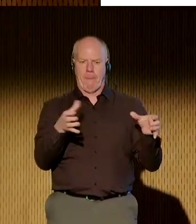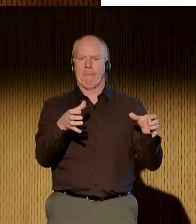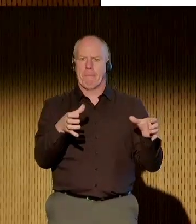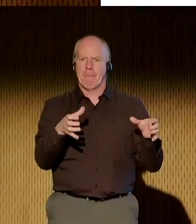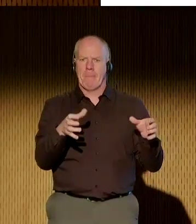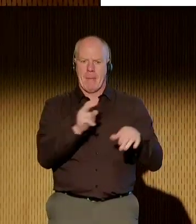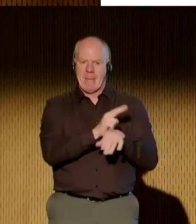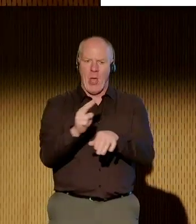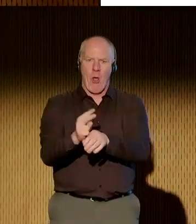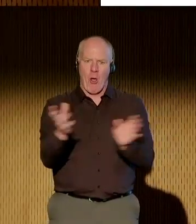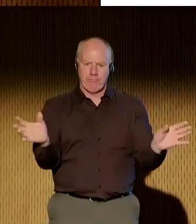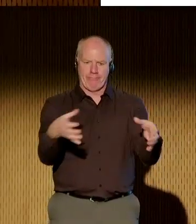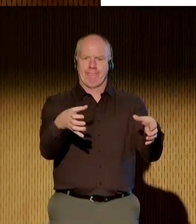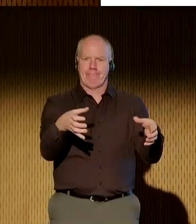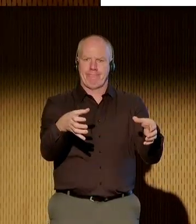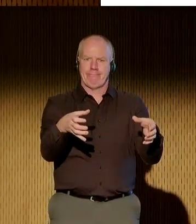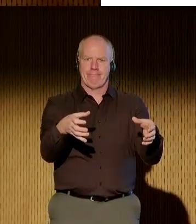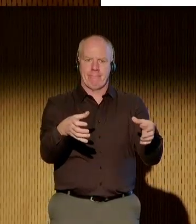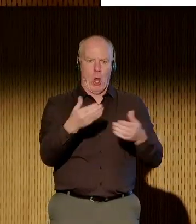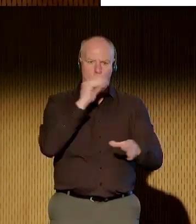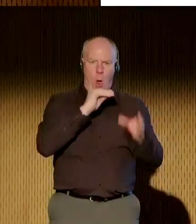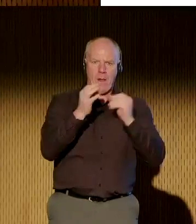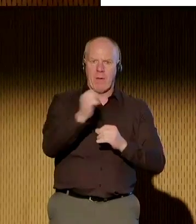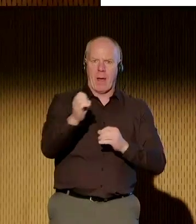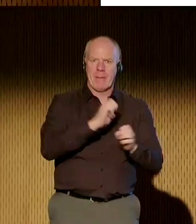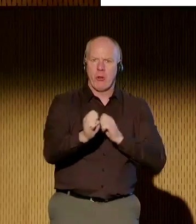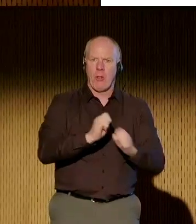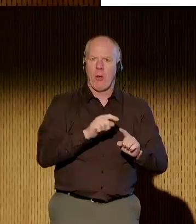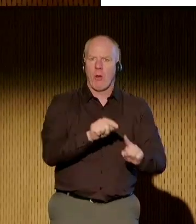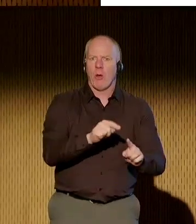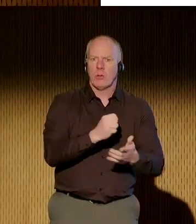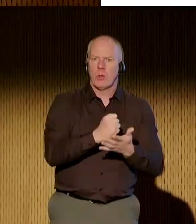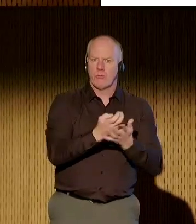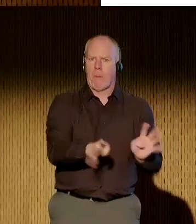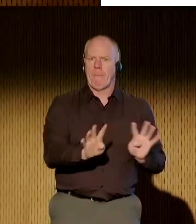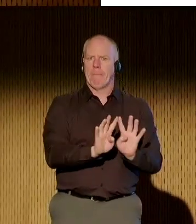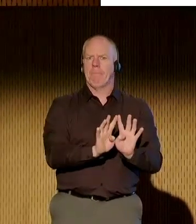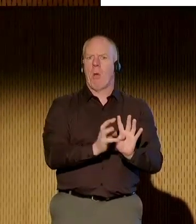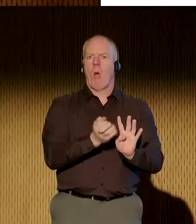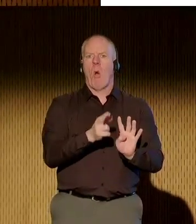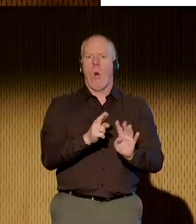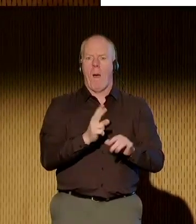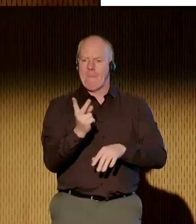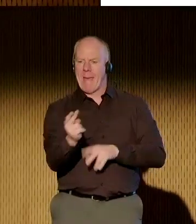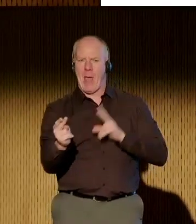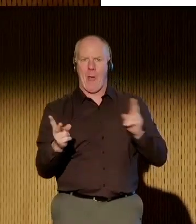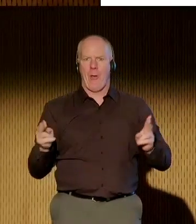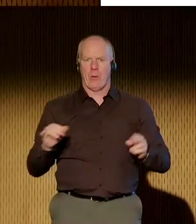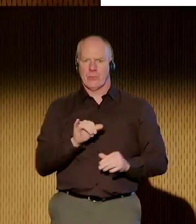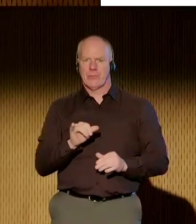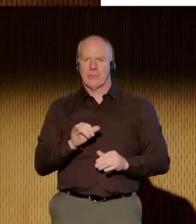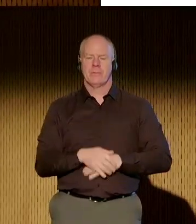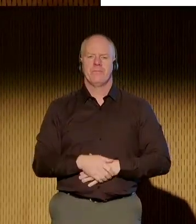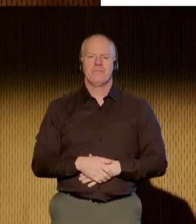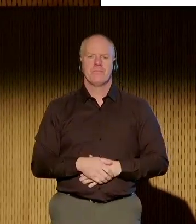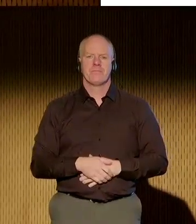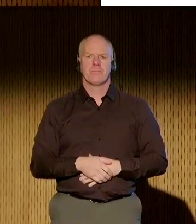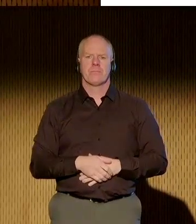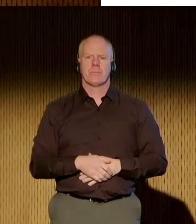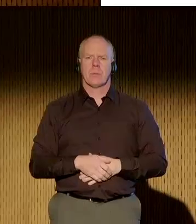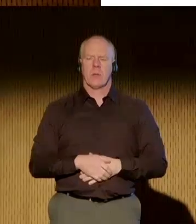peer work/peer learning with groups or with pairs. We aim to make the teachers more consciously aware